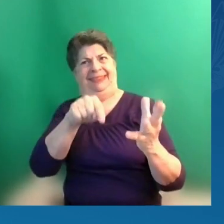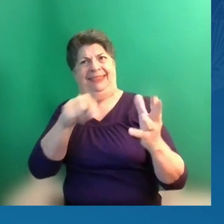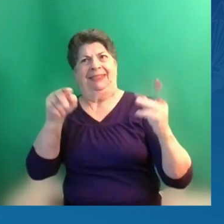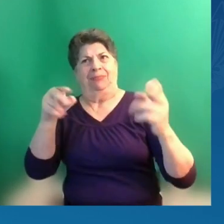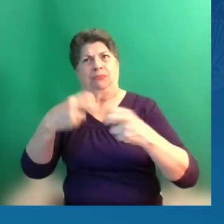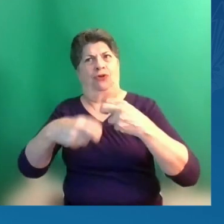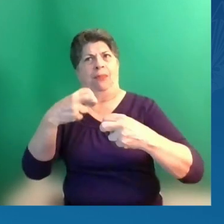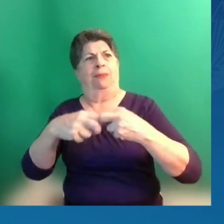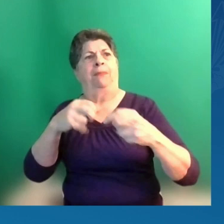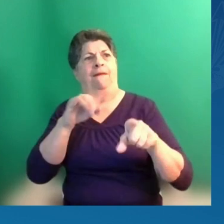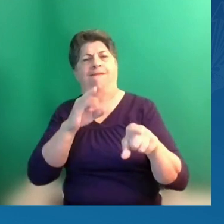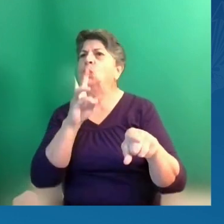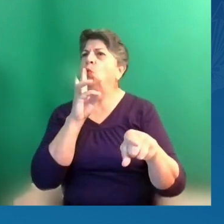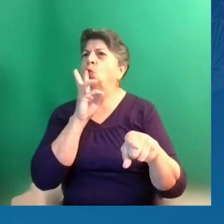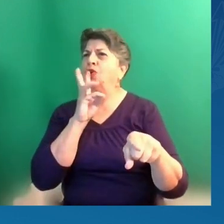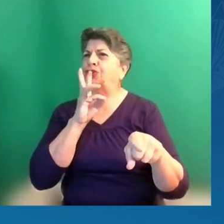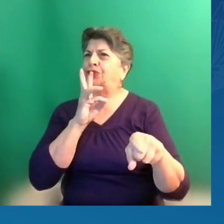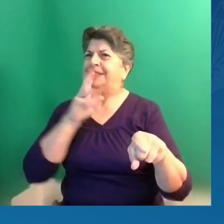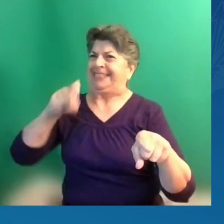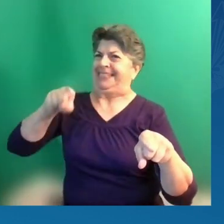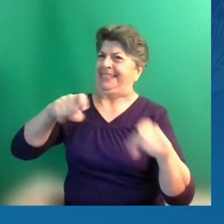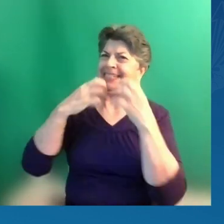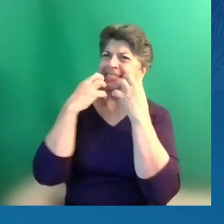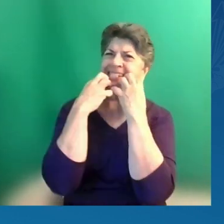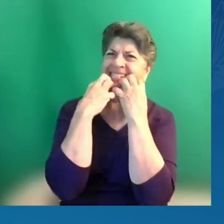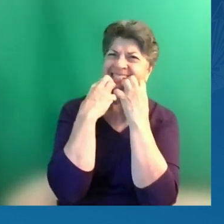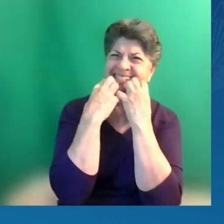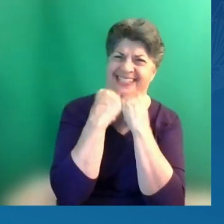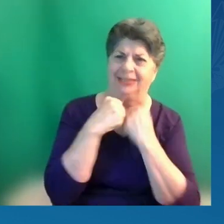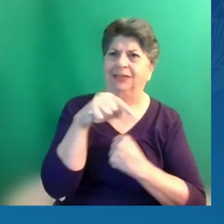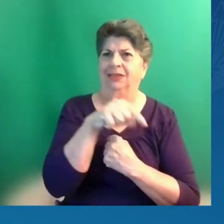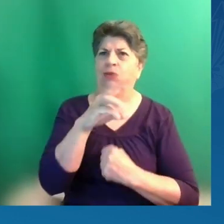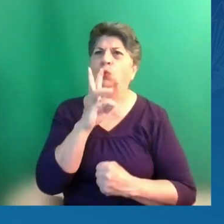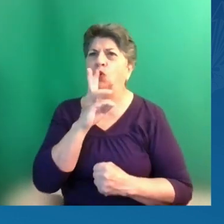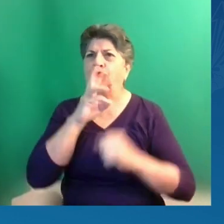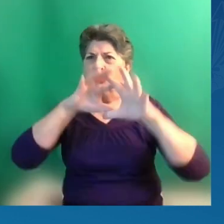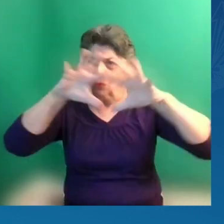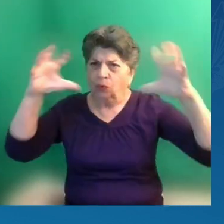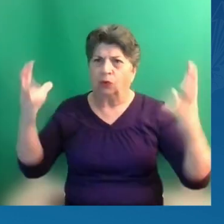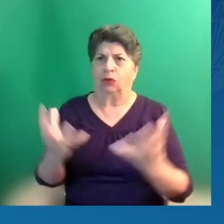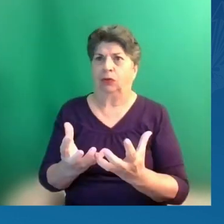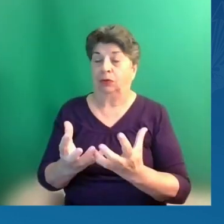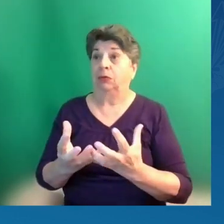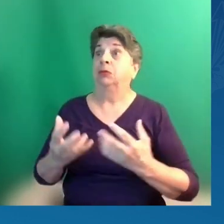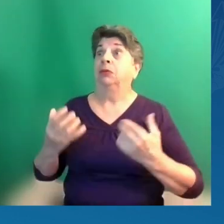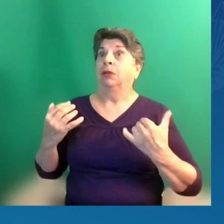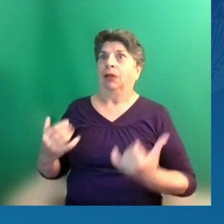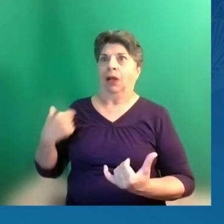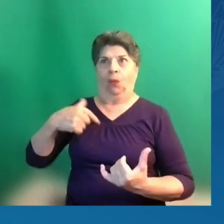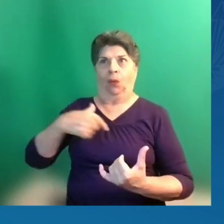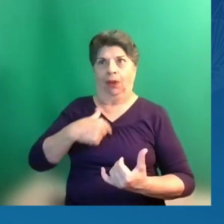staff like myself and our partners in 30 countries have benefited over 21 million people